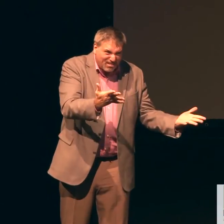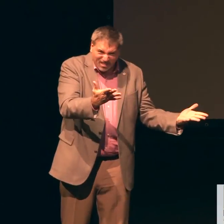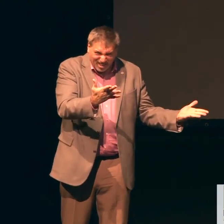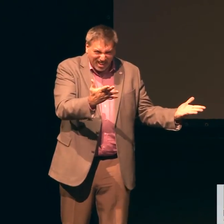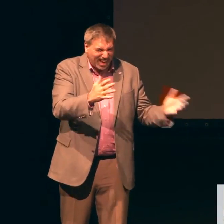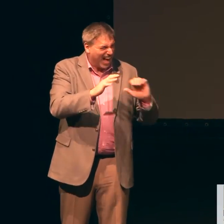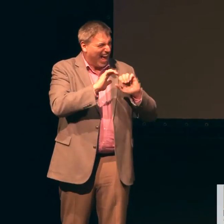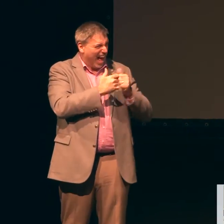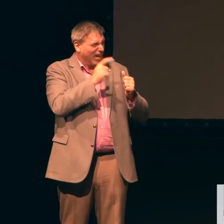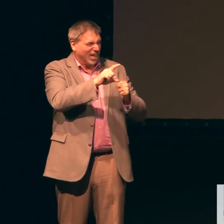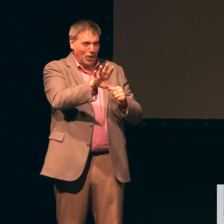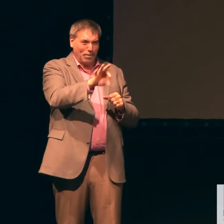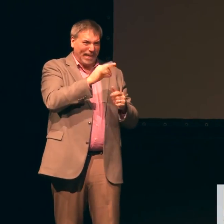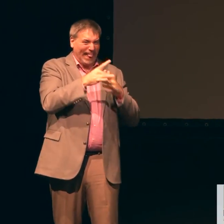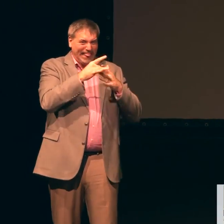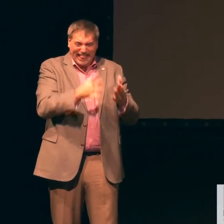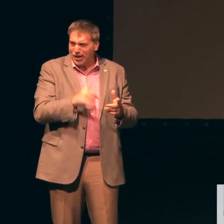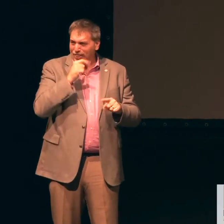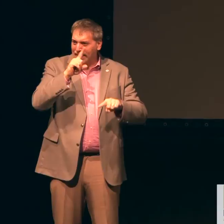our concerns, express our concerns to them, how